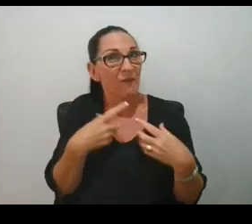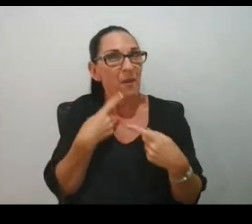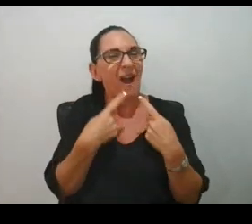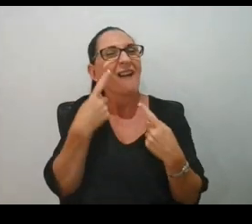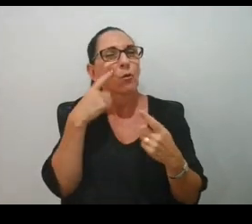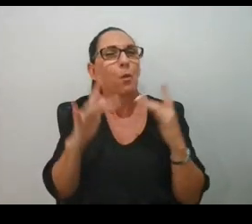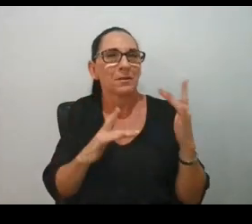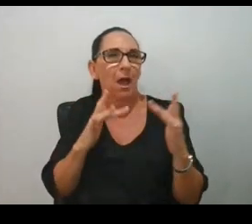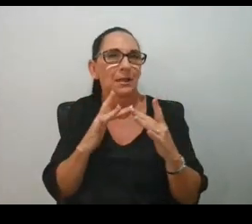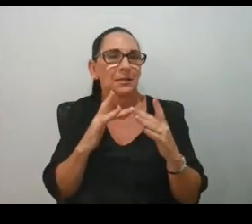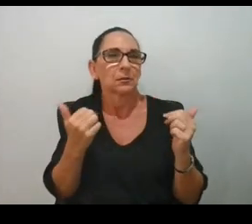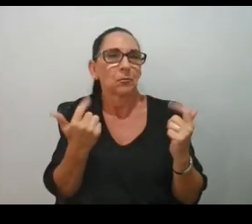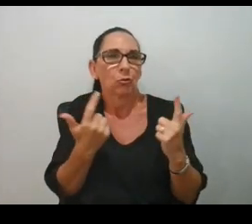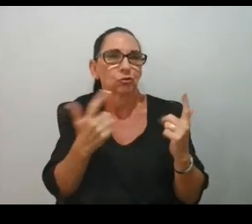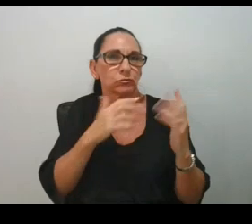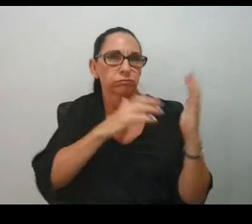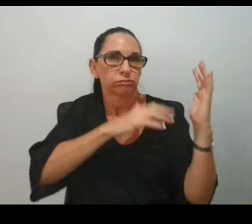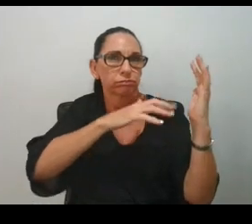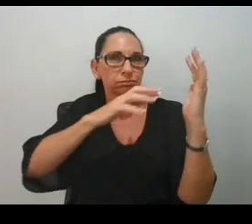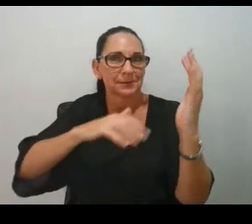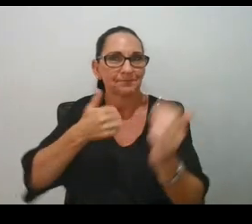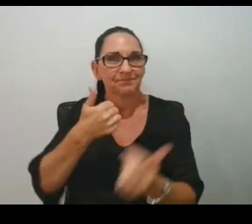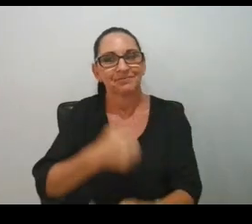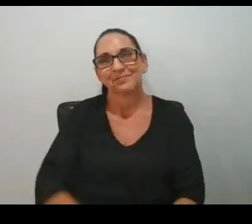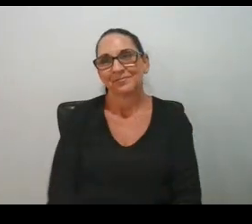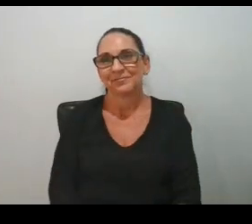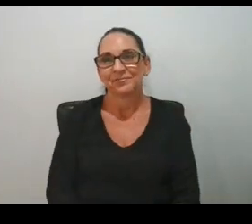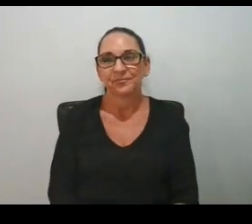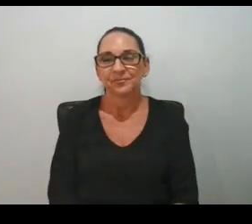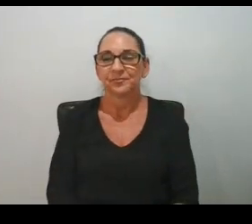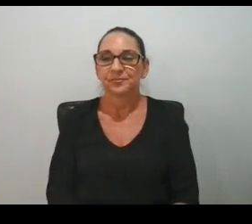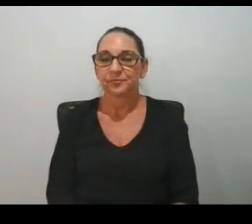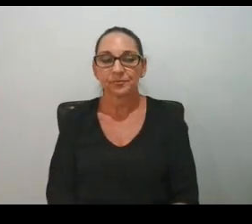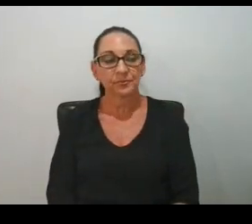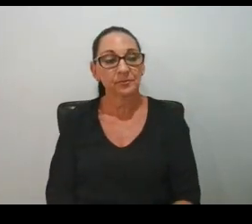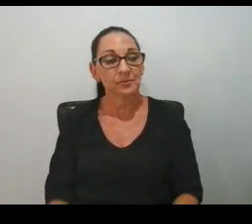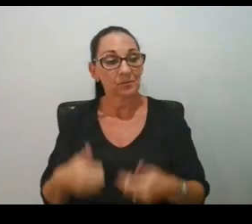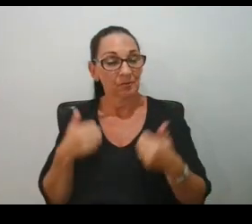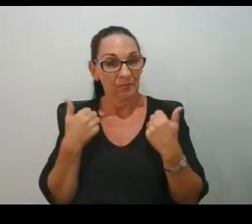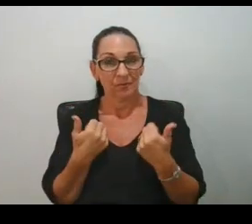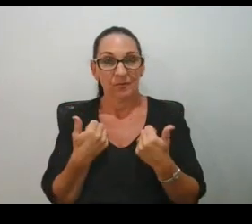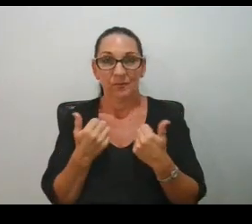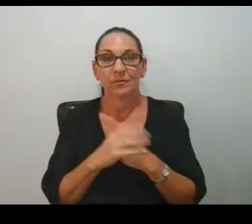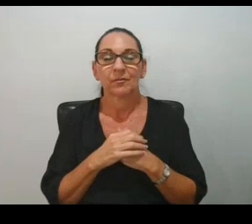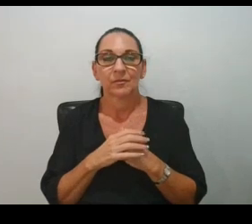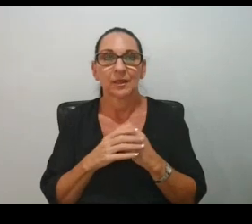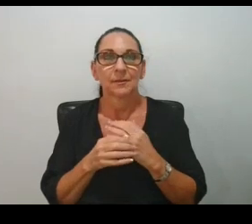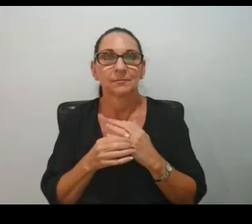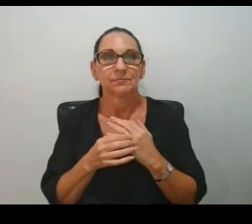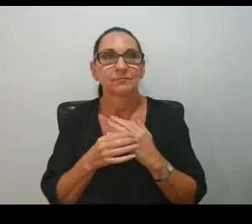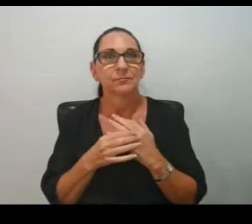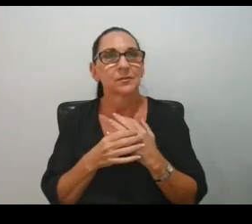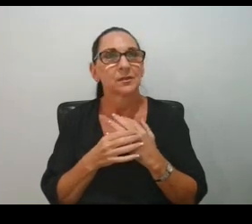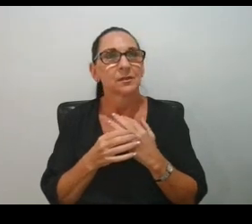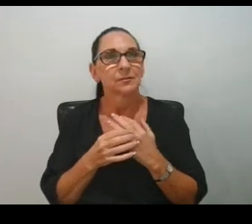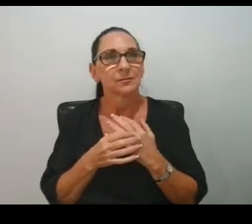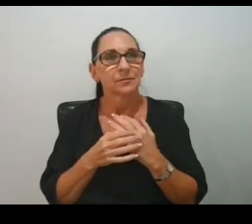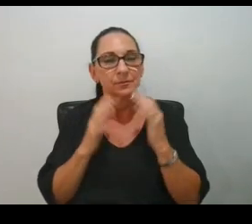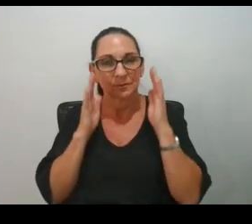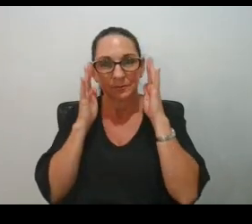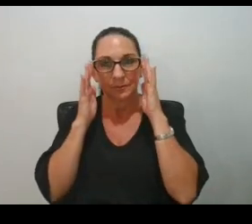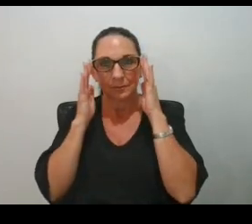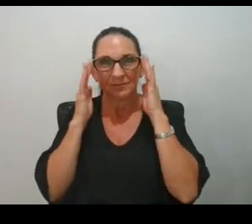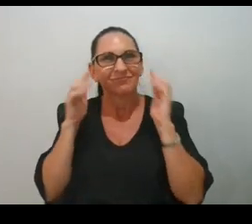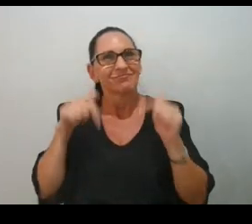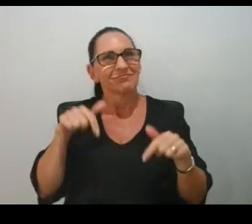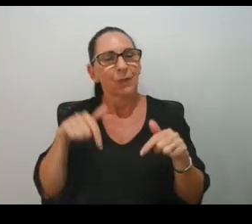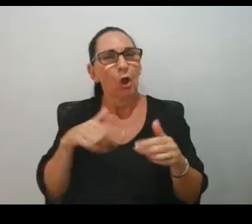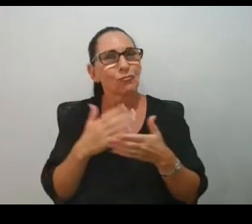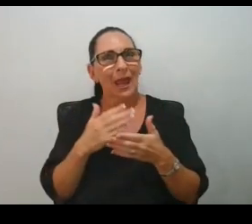fund perfect right so look and this is a can be quite a difficult process for people but we